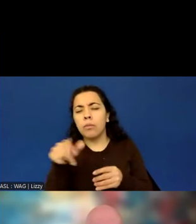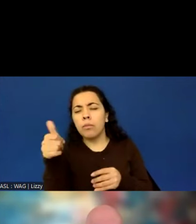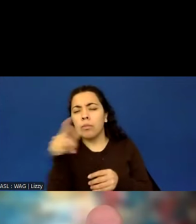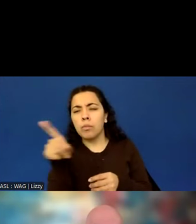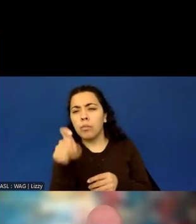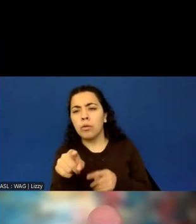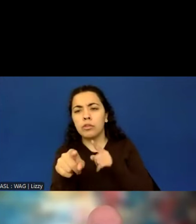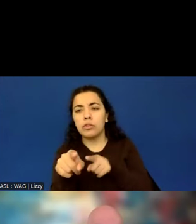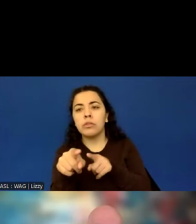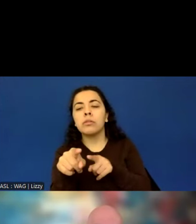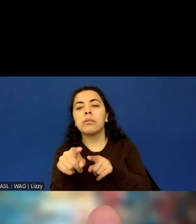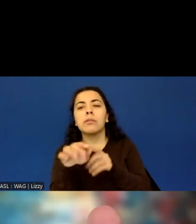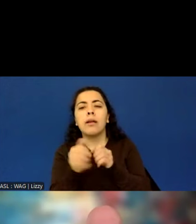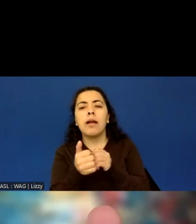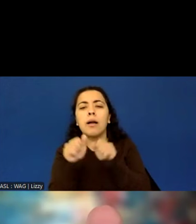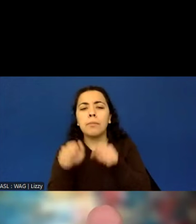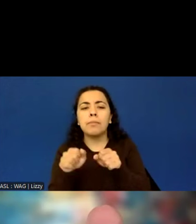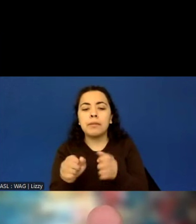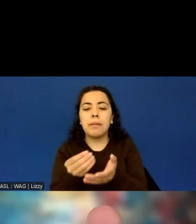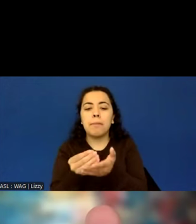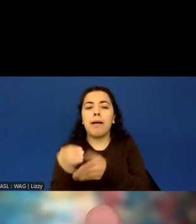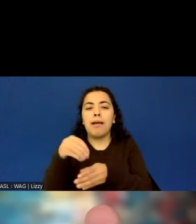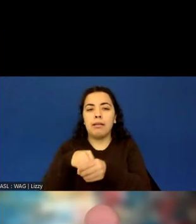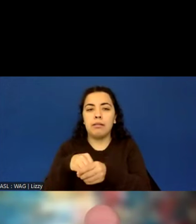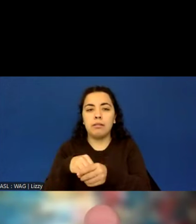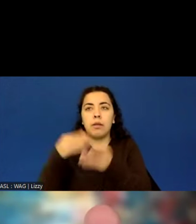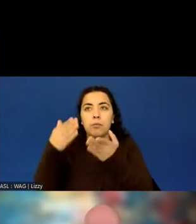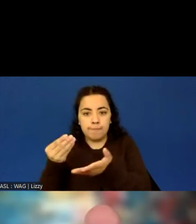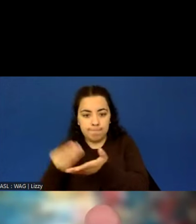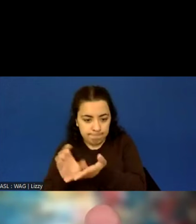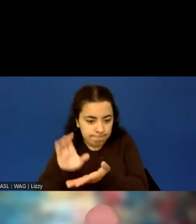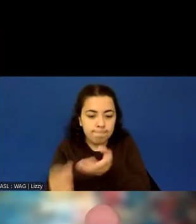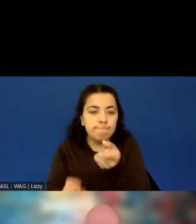about how do you get buy-in at that phase. And that question came in when we were talking